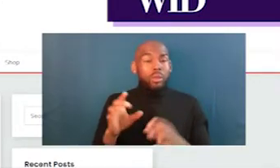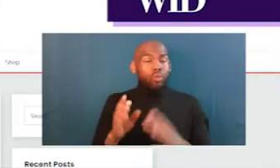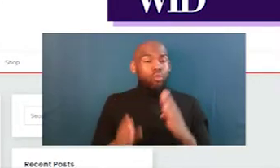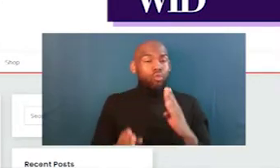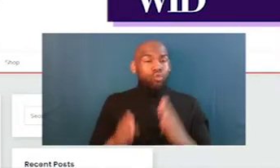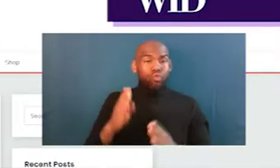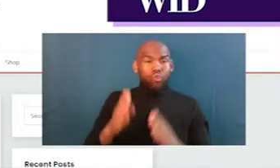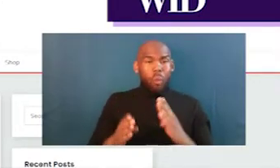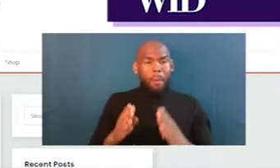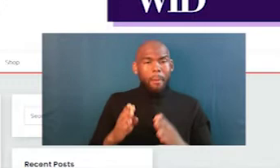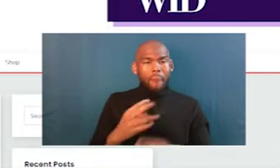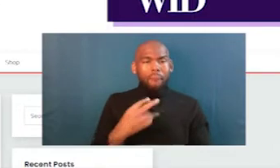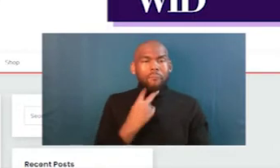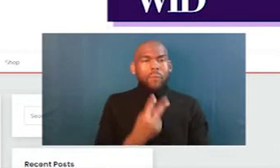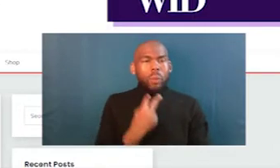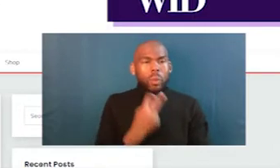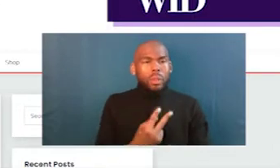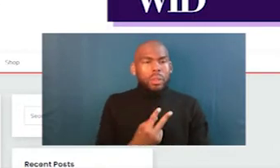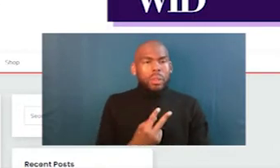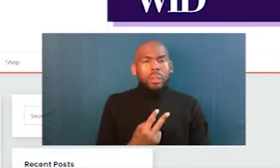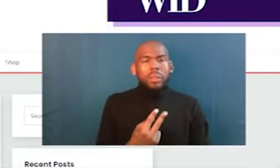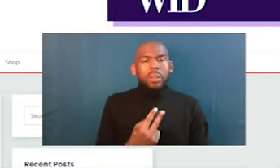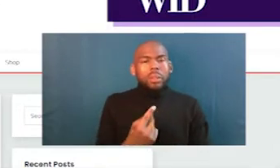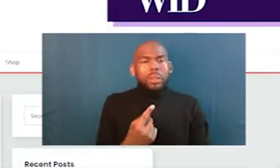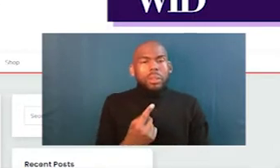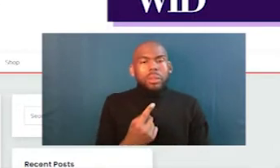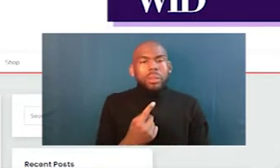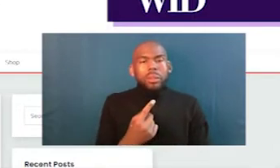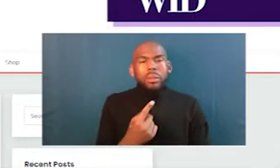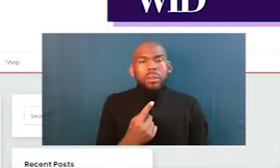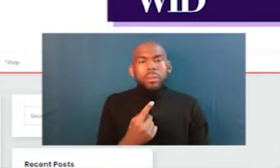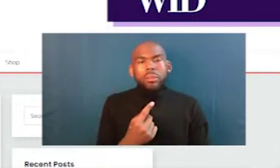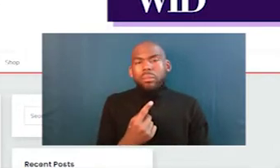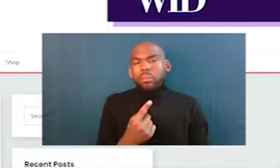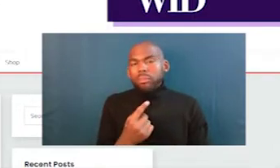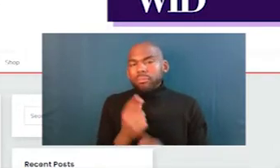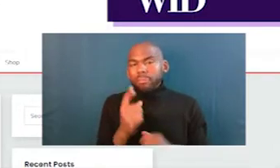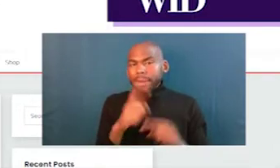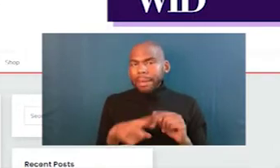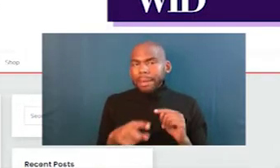list of six items. Is this accessible, skip accessible, same page, skip to content, navigation